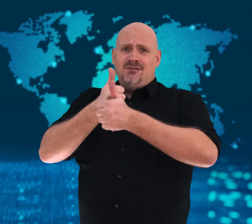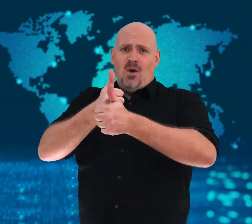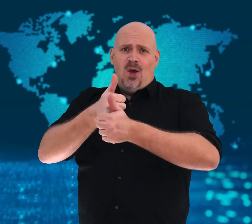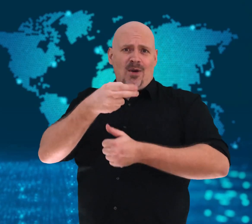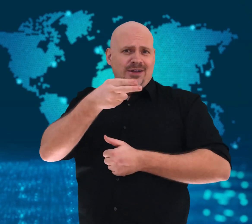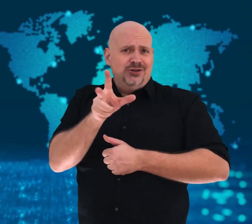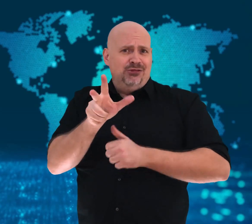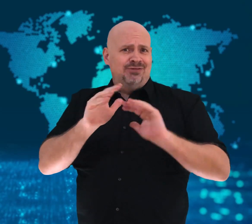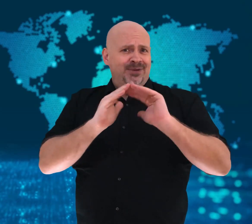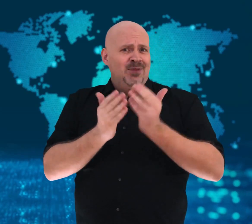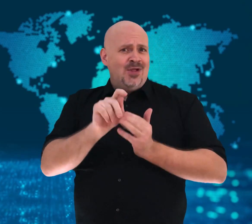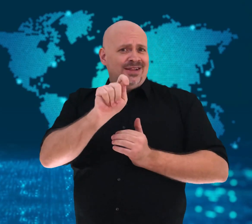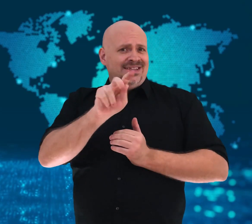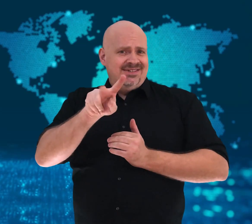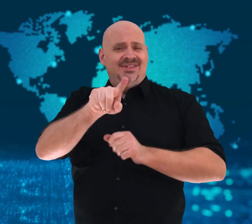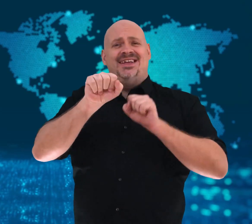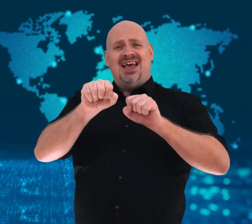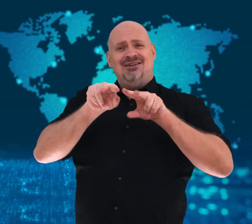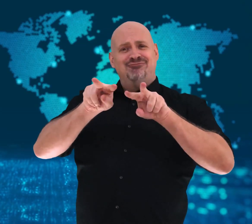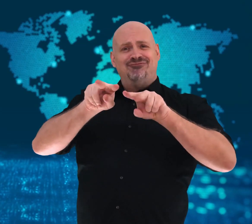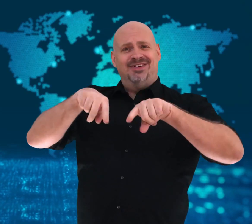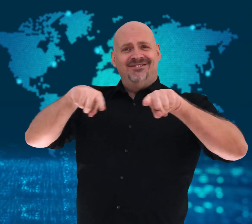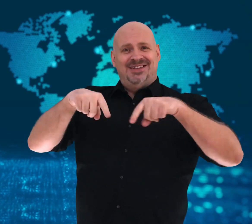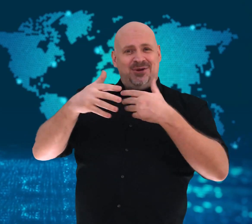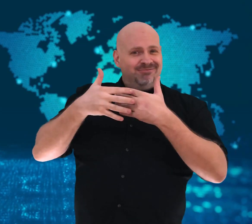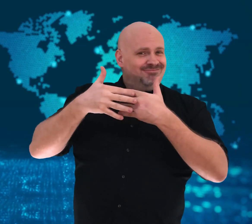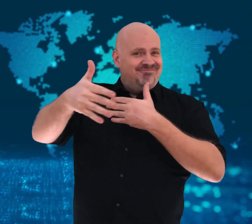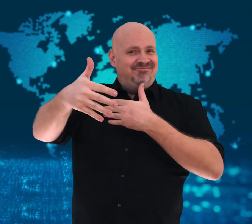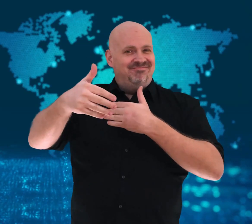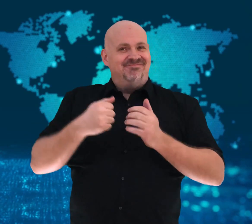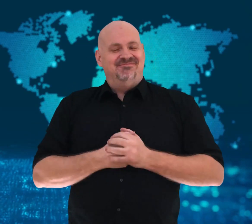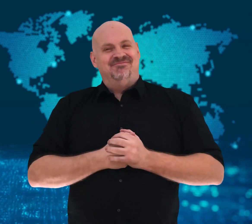and follow H3 World TV to get new video updates!